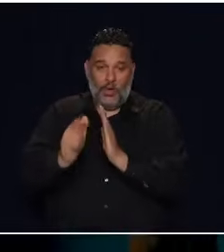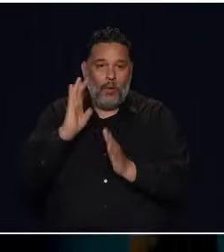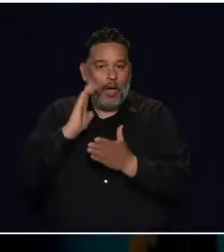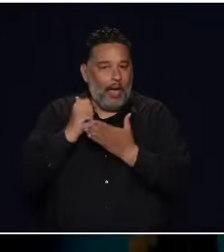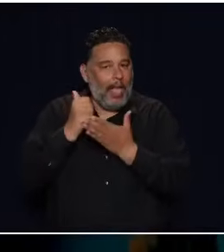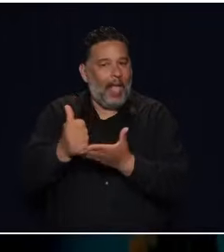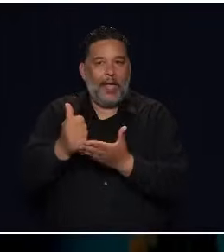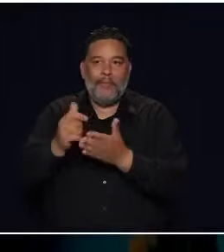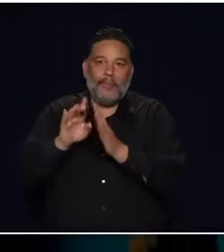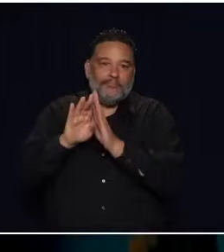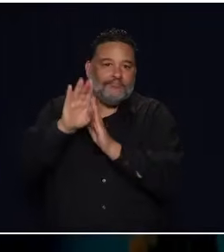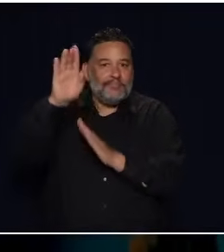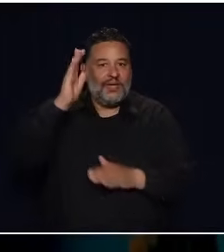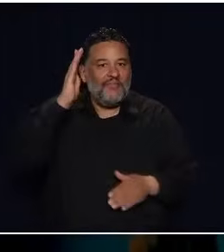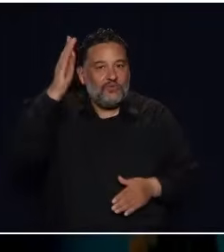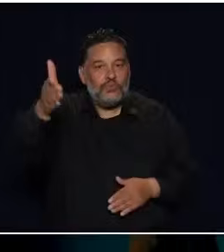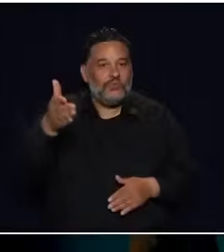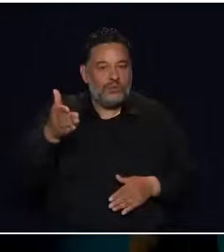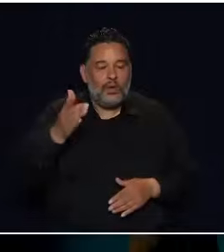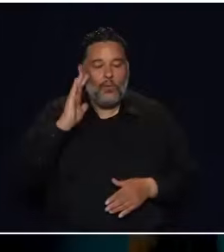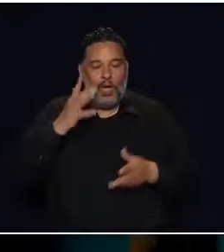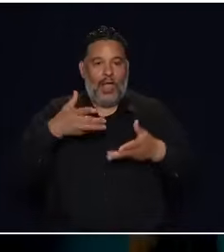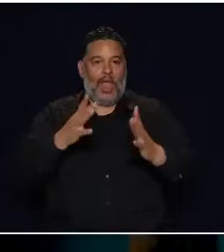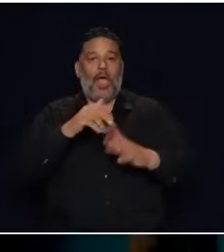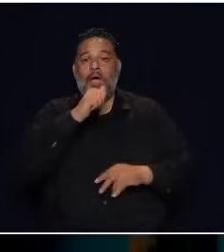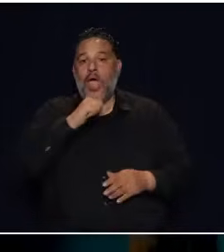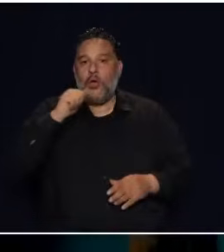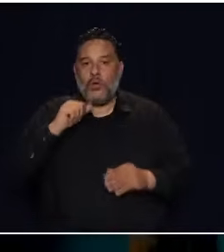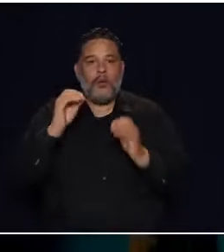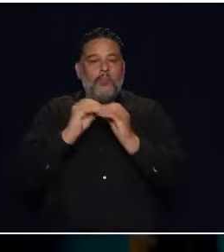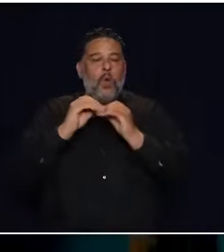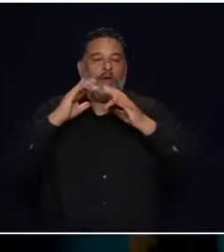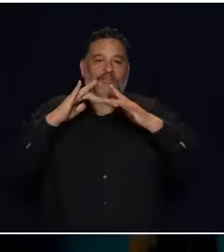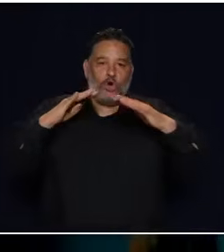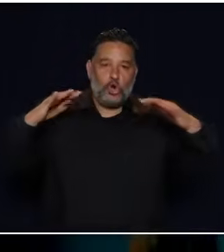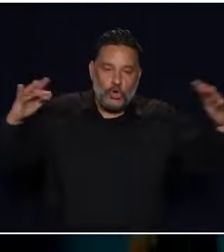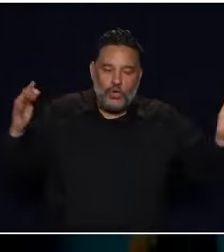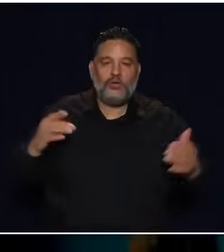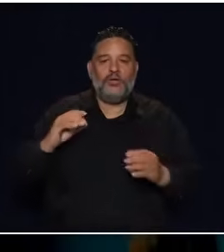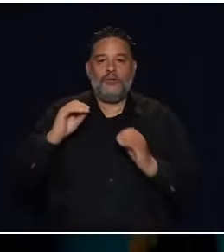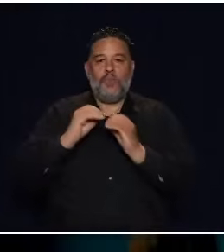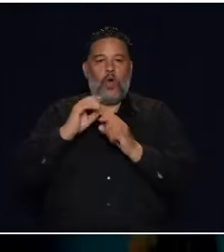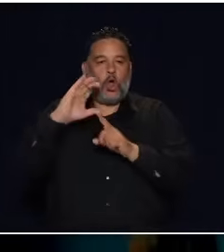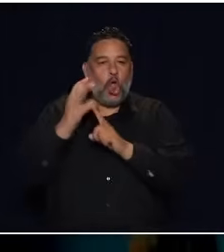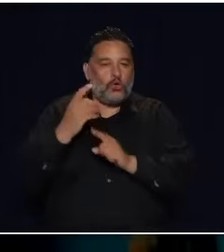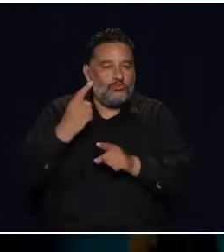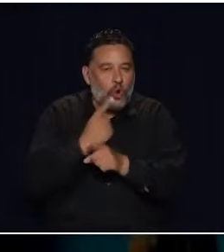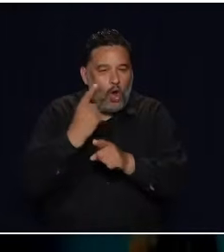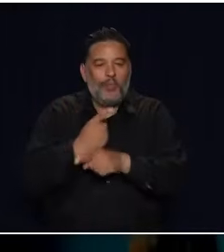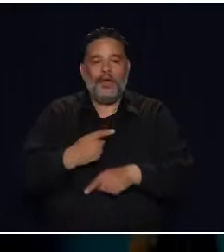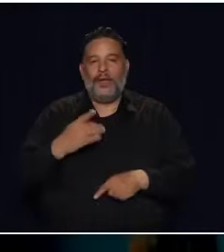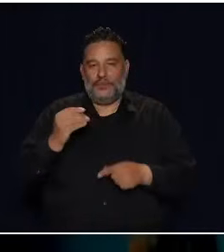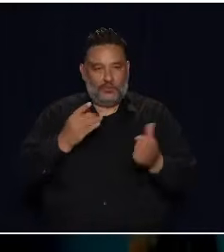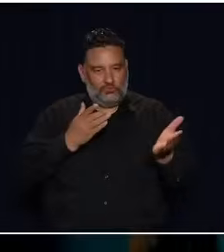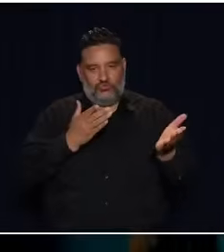TO OUR STOOUDENTS TO BE BILINGU.